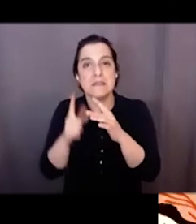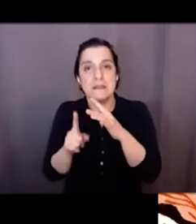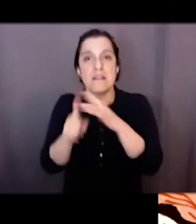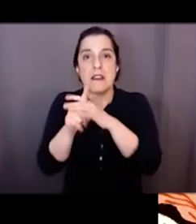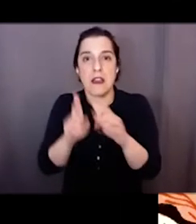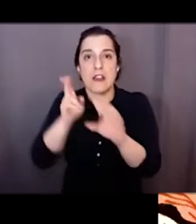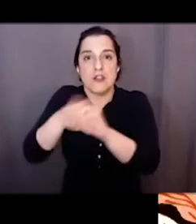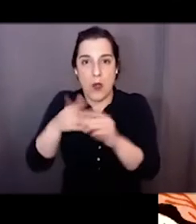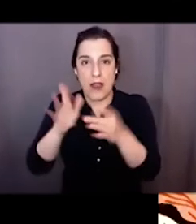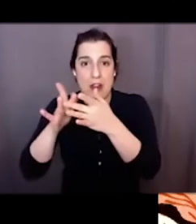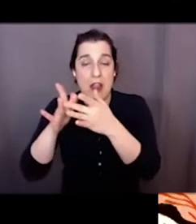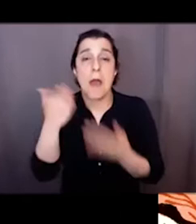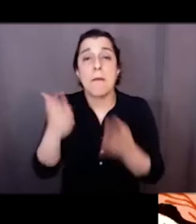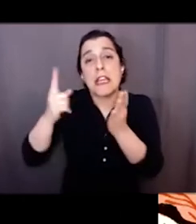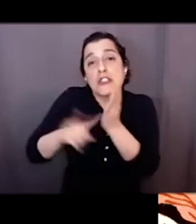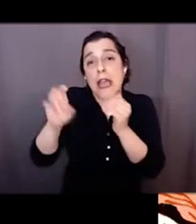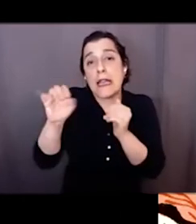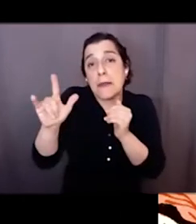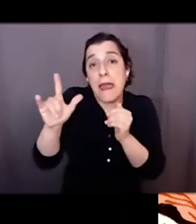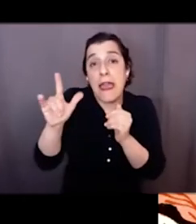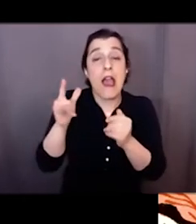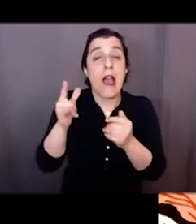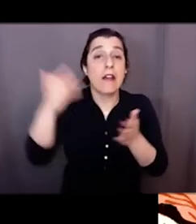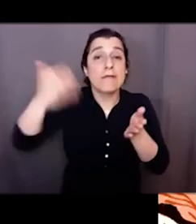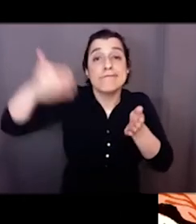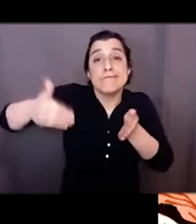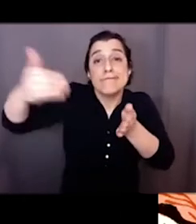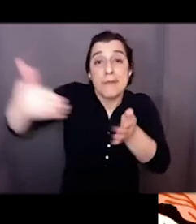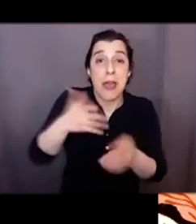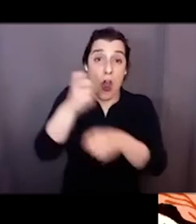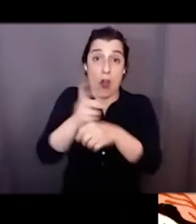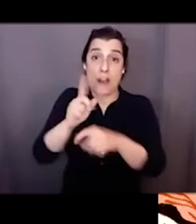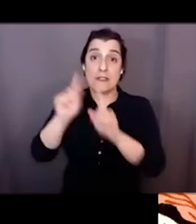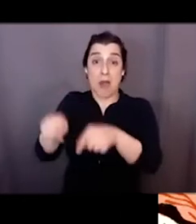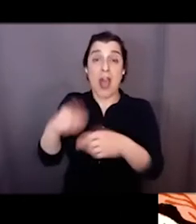They might check it and have a hard time responding. We might be able to get them on zoom, but it might be a little bit of a,